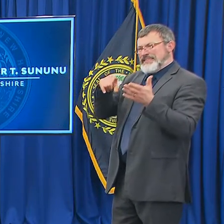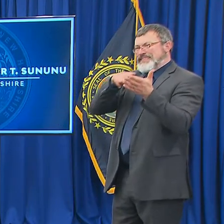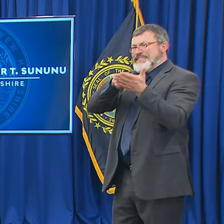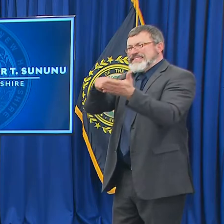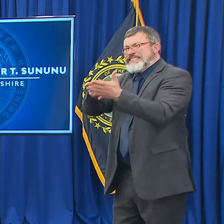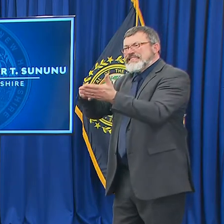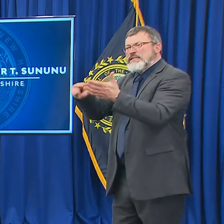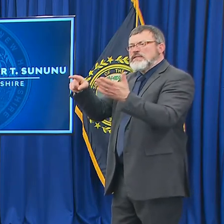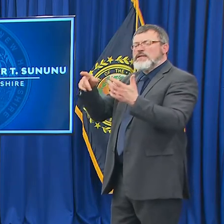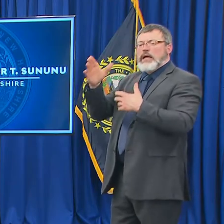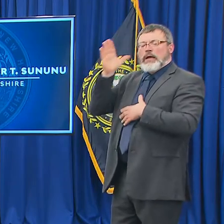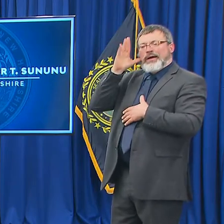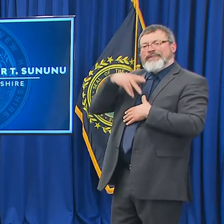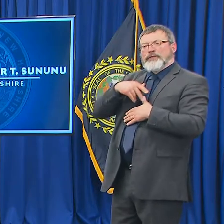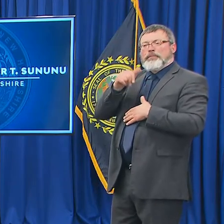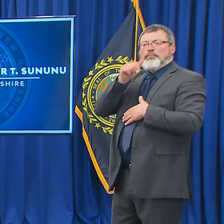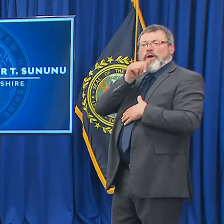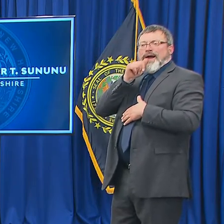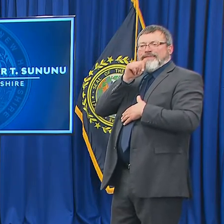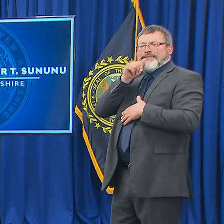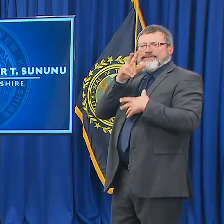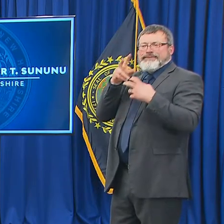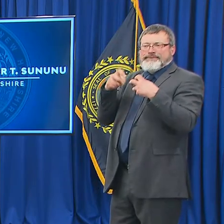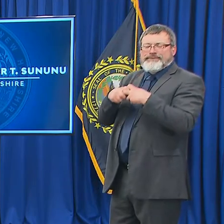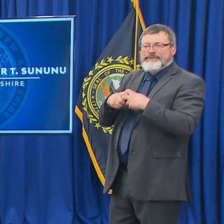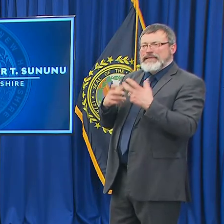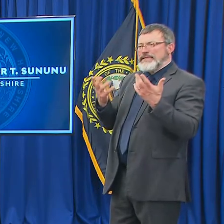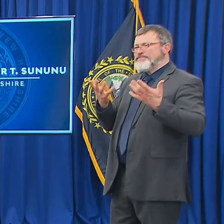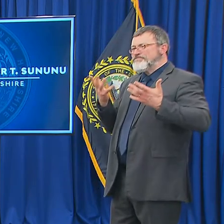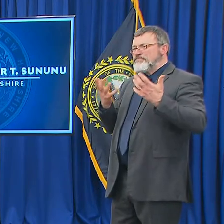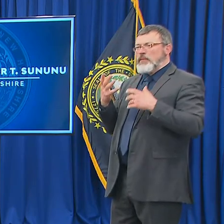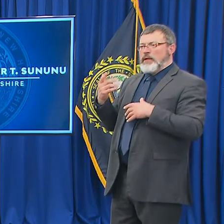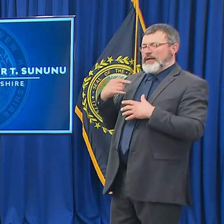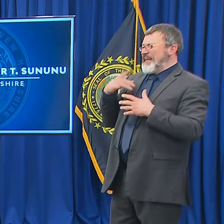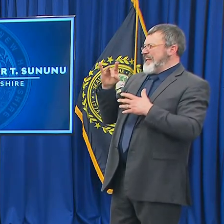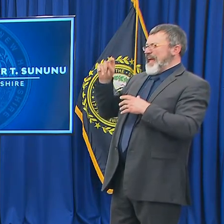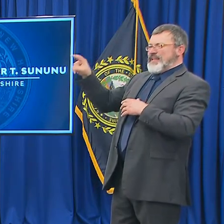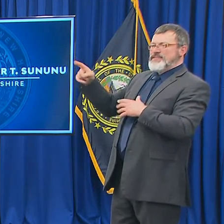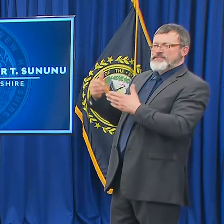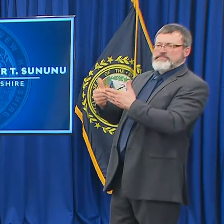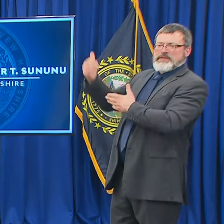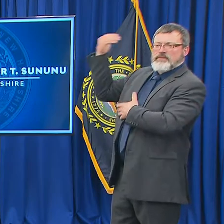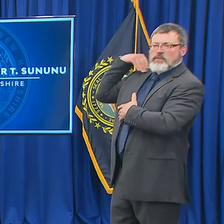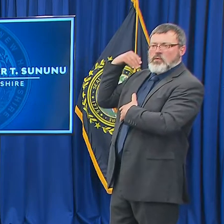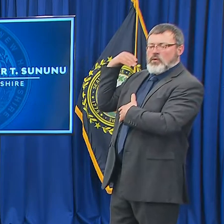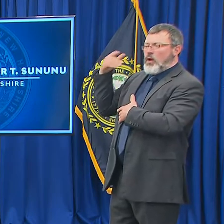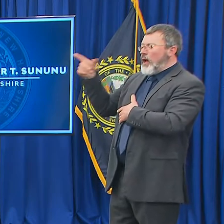That just doesn't seem like a real realistic type of thing to happen when we're not outside.